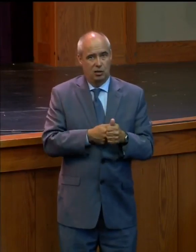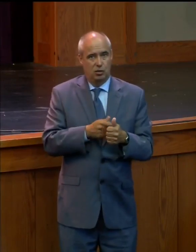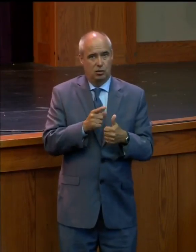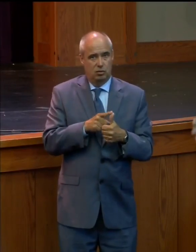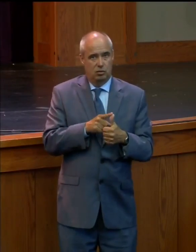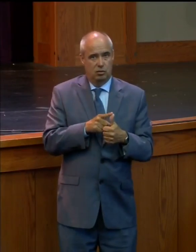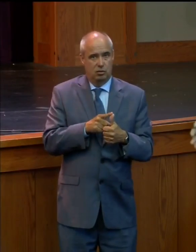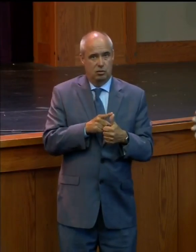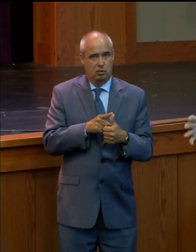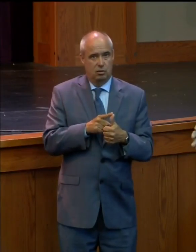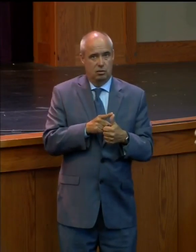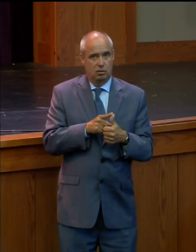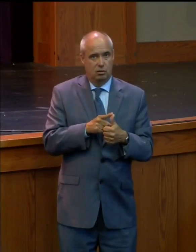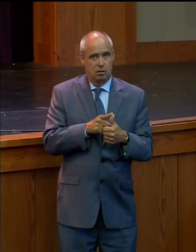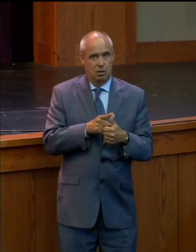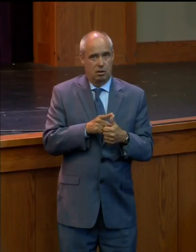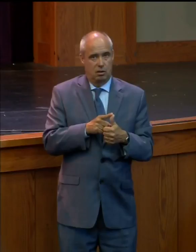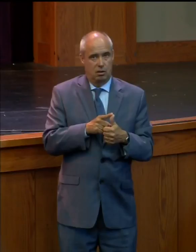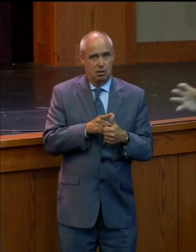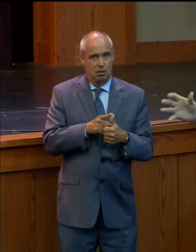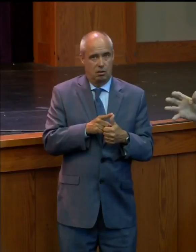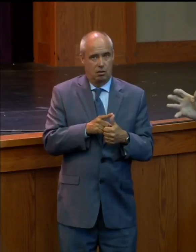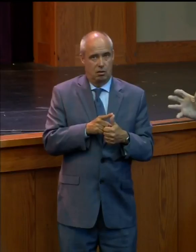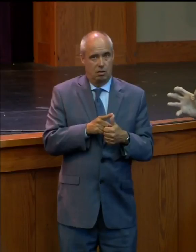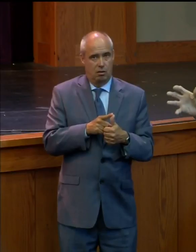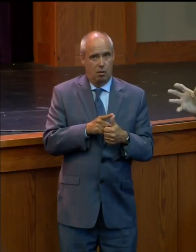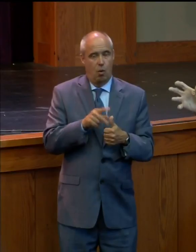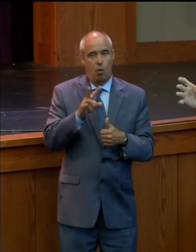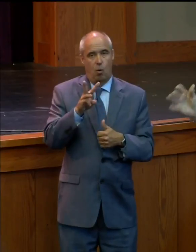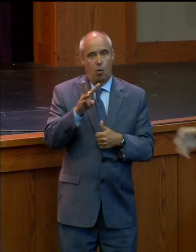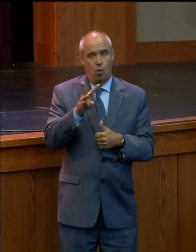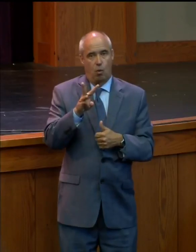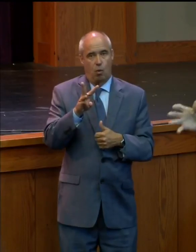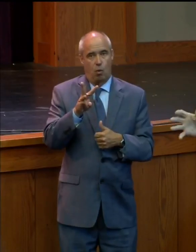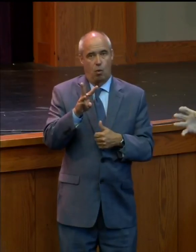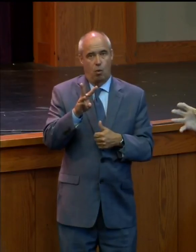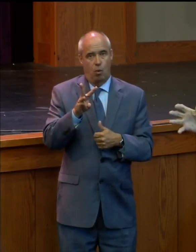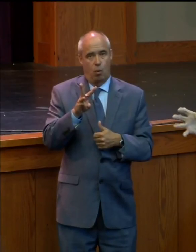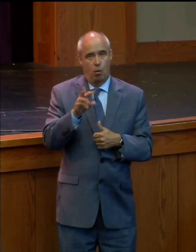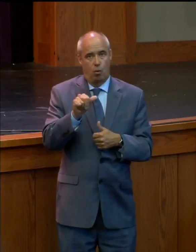LEAST FIVE OF THE WARDS TO GET AN INITIATIVE ON THE BALLOT